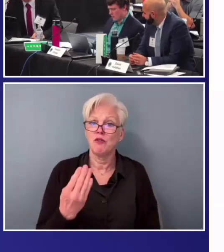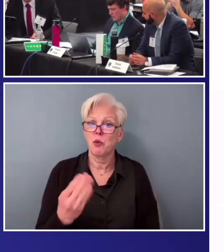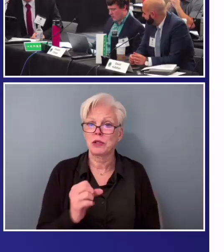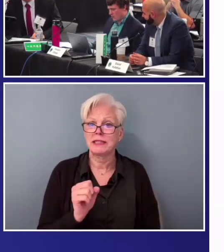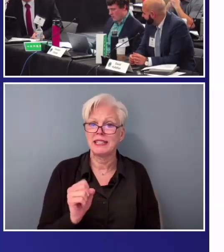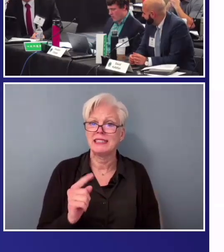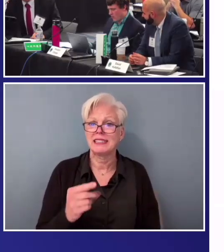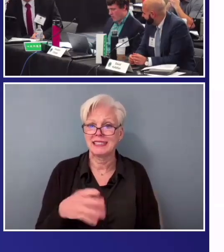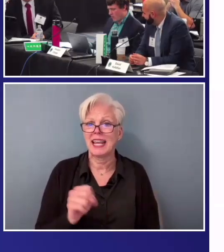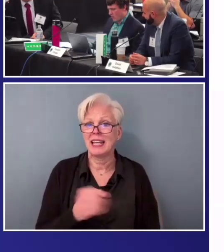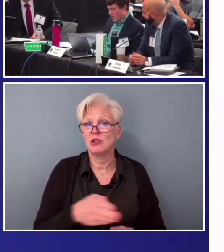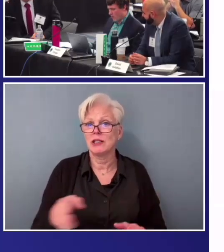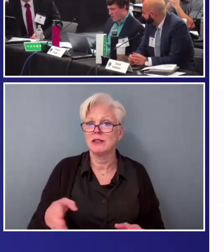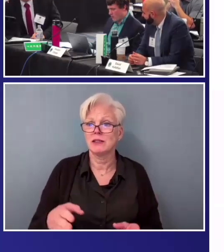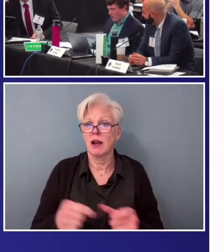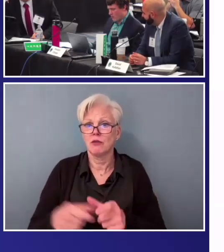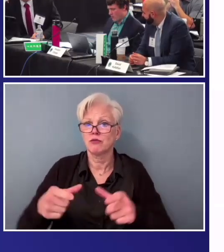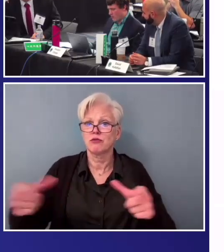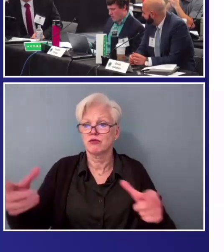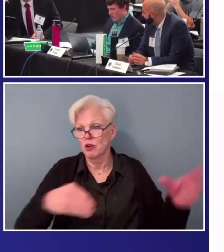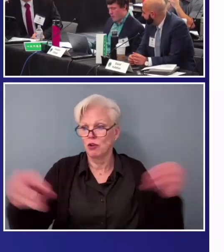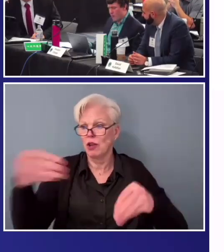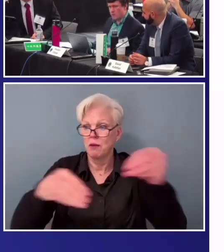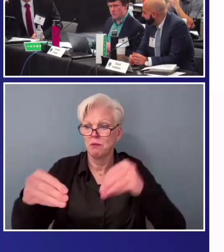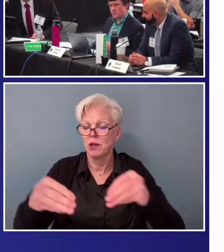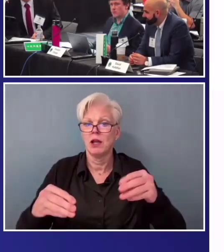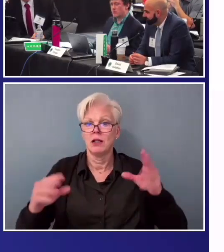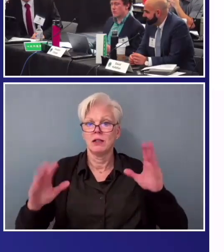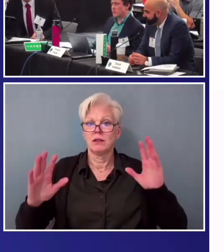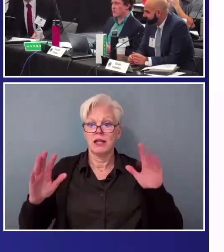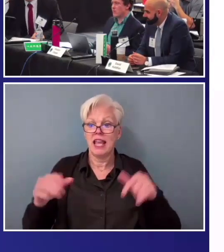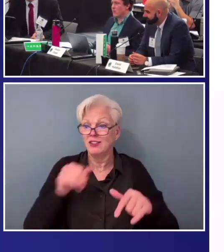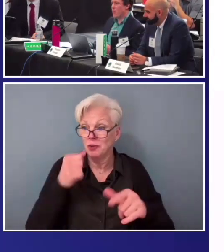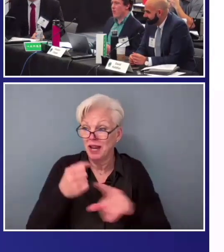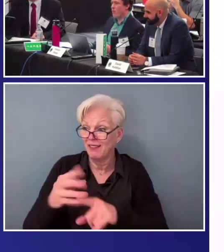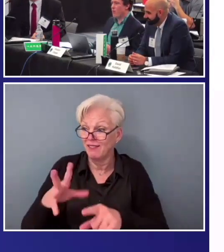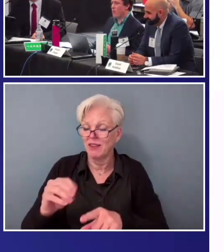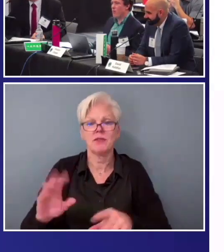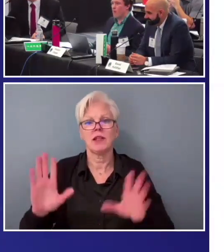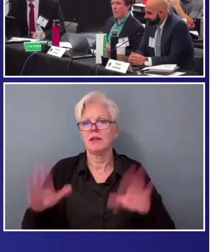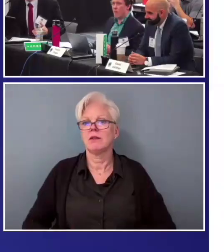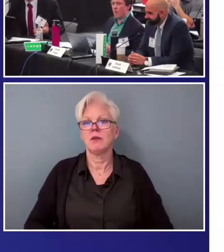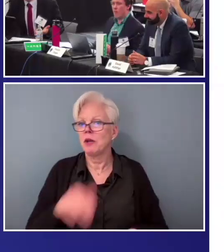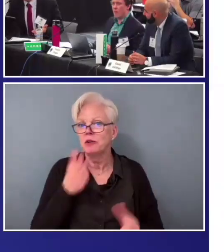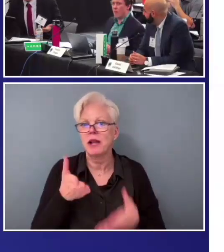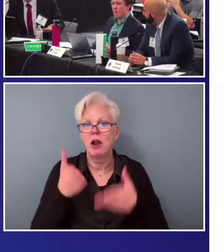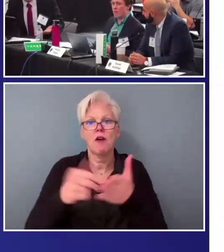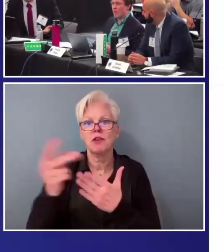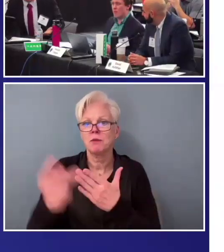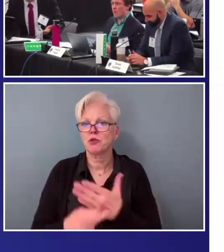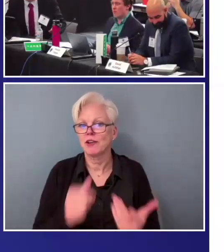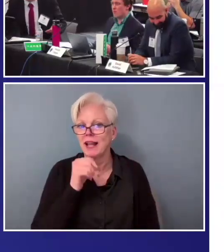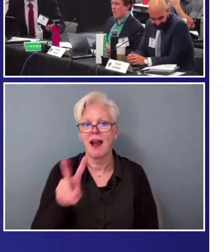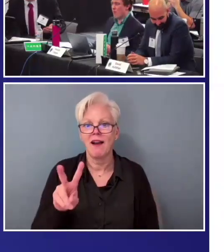we're not -- that's not going to happen. We're not offering that program. It's not viable. And I wouldn't think it is for anybody after that --